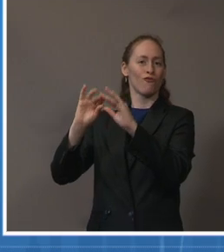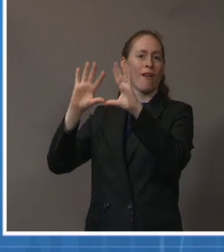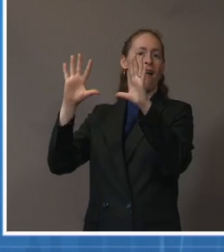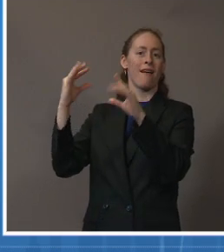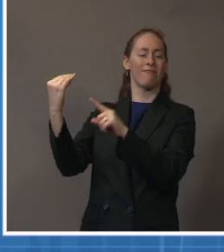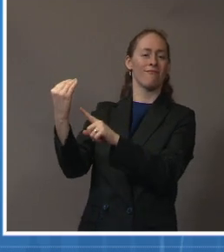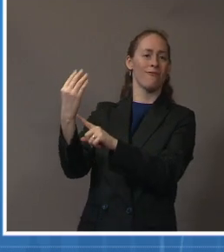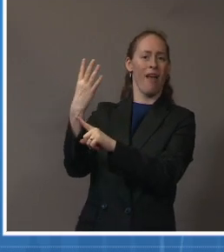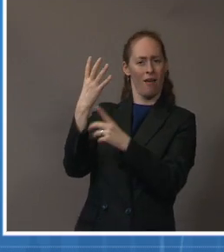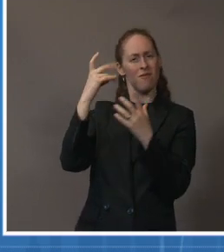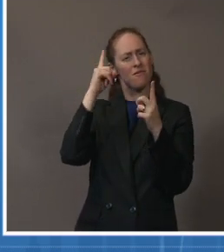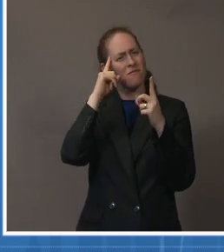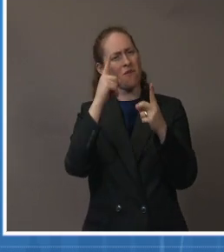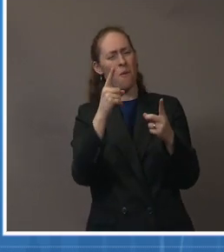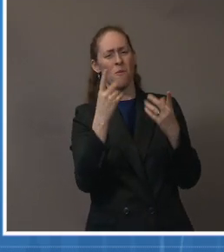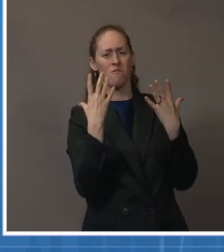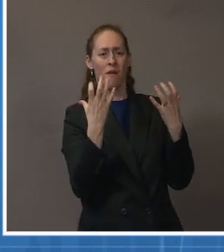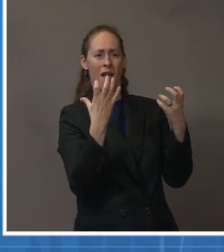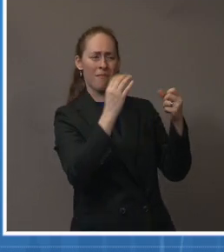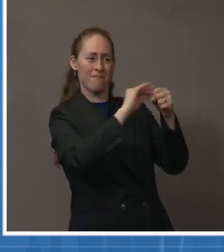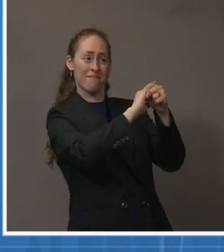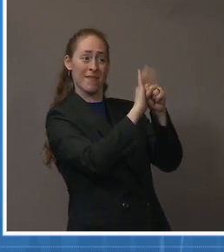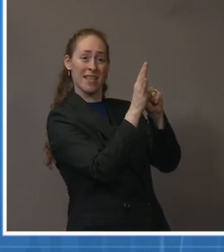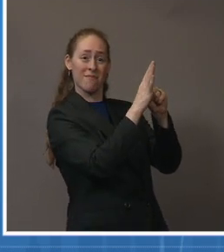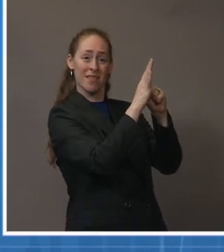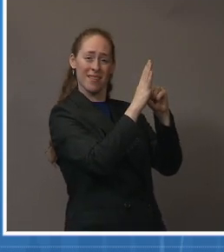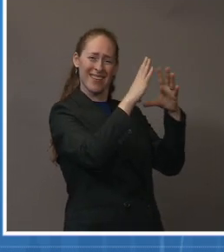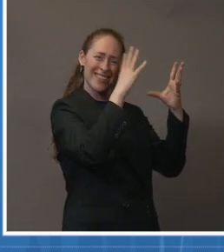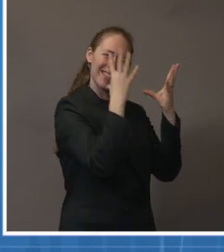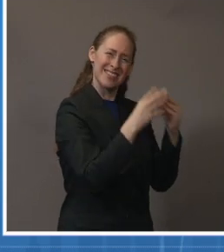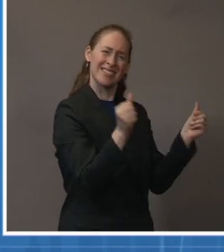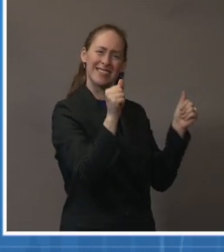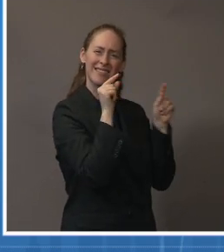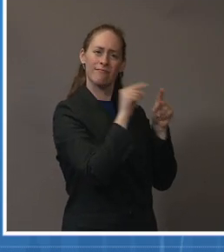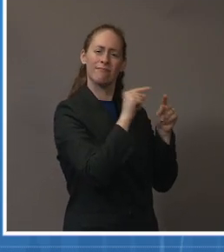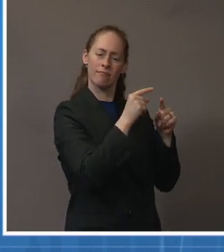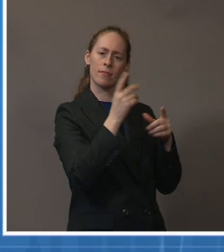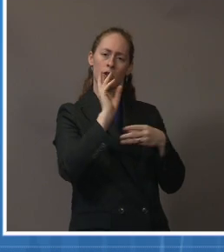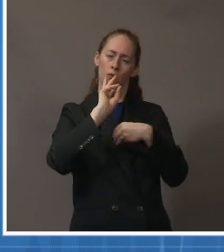help end the pandemic around the globe. It's both the right thing to do